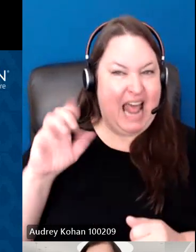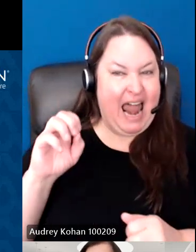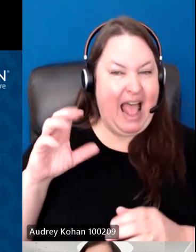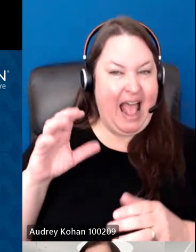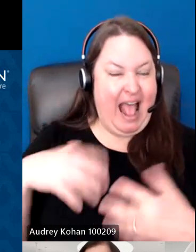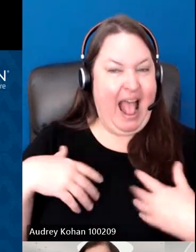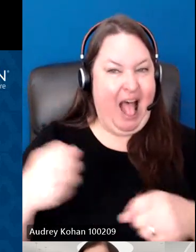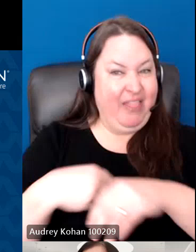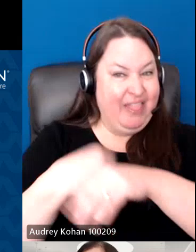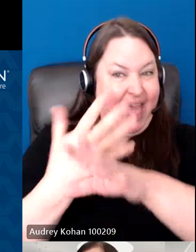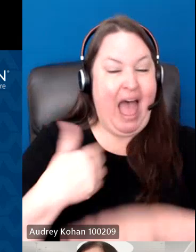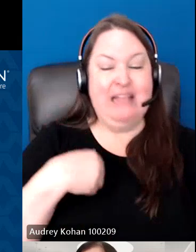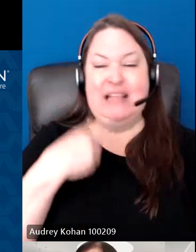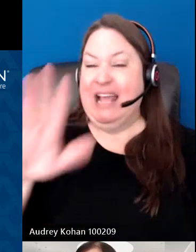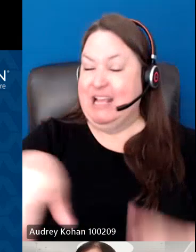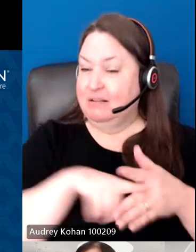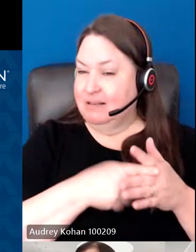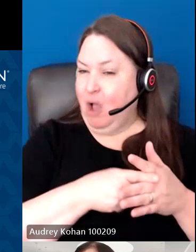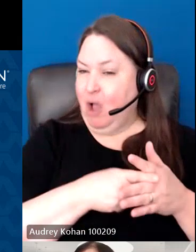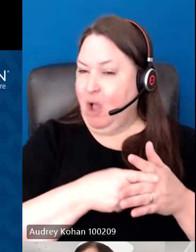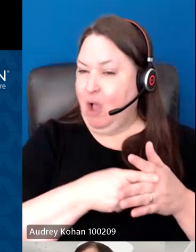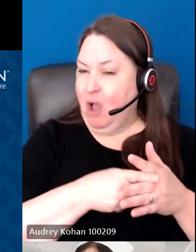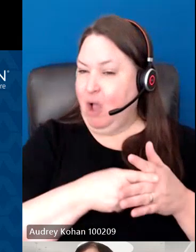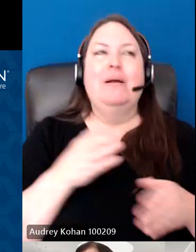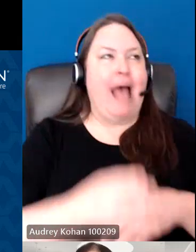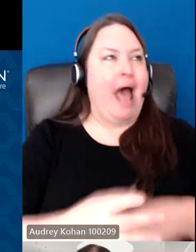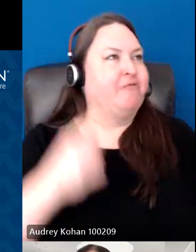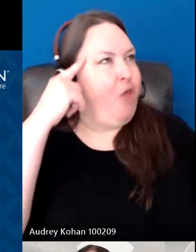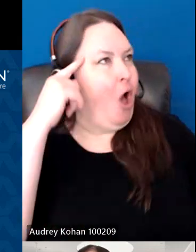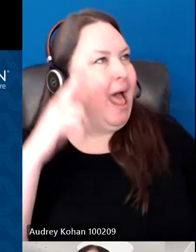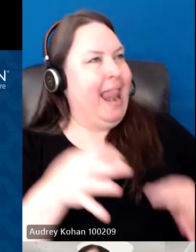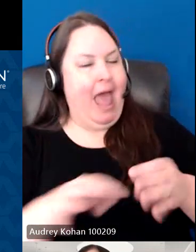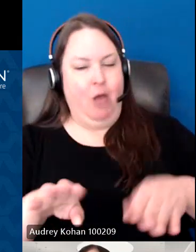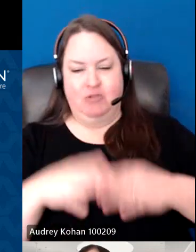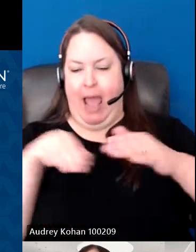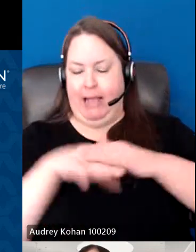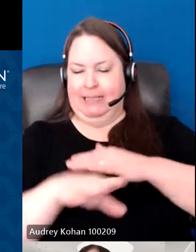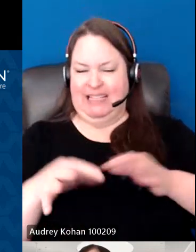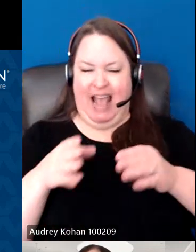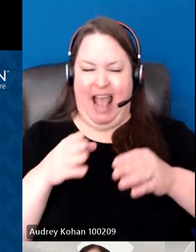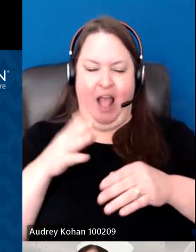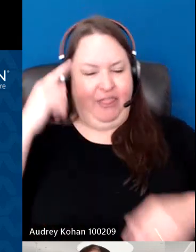know initially it's always an afterthought about language access it's like oh wow we what do we do